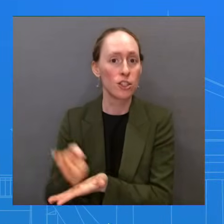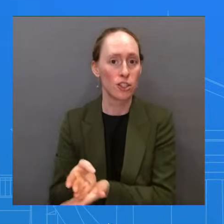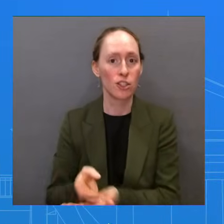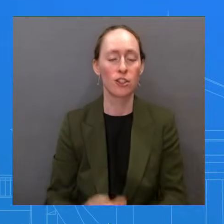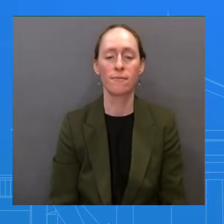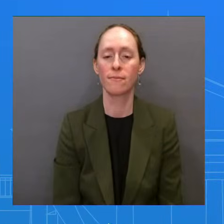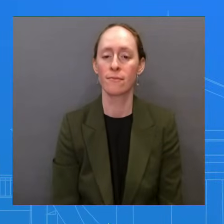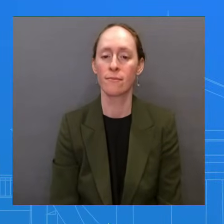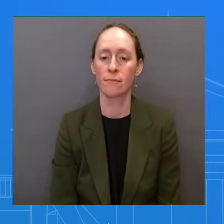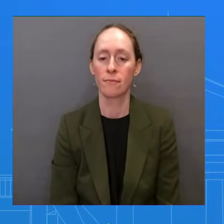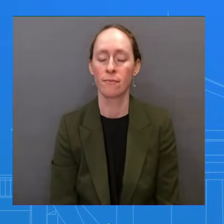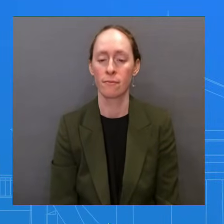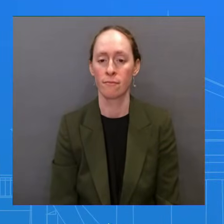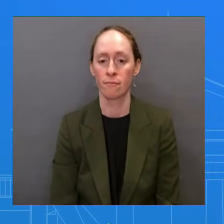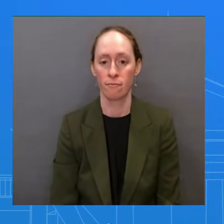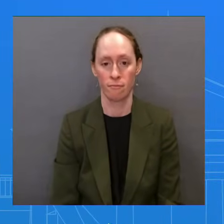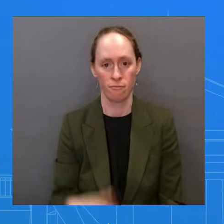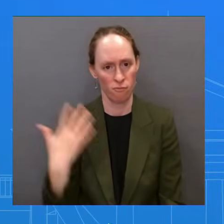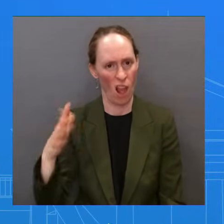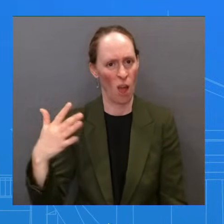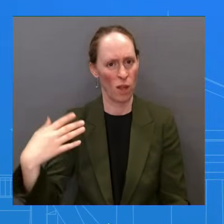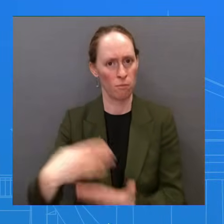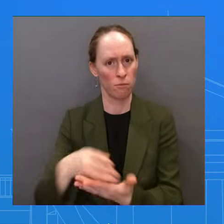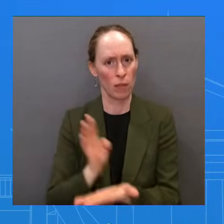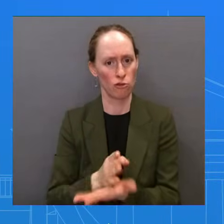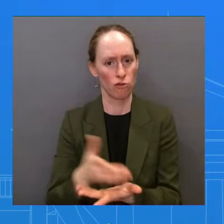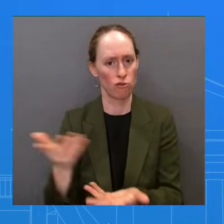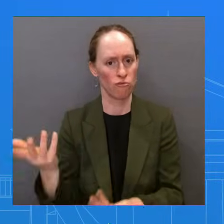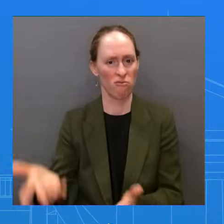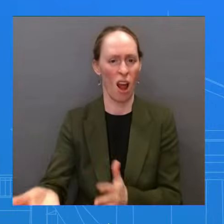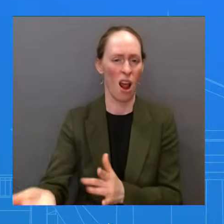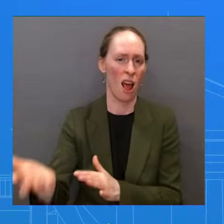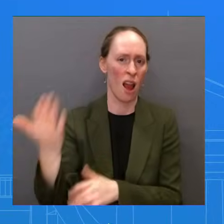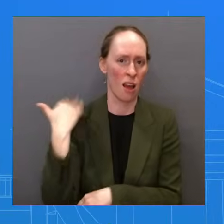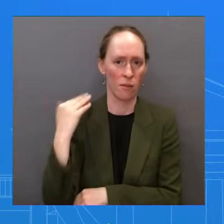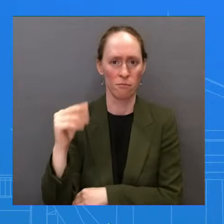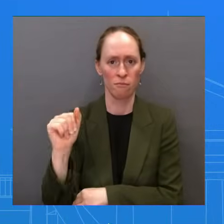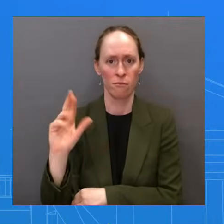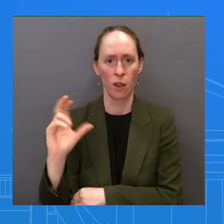showed where his values were and what he believes -- how he sees the country moving forward